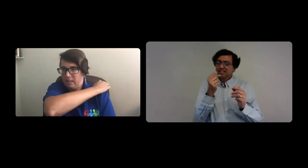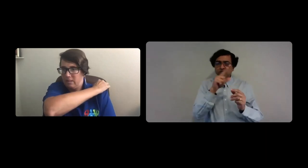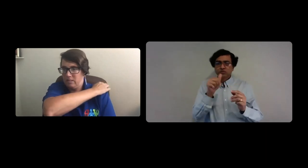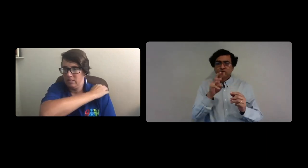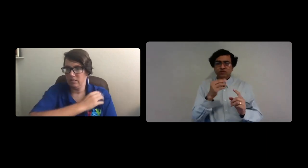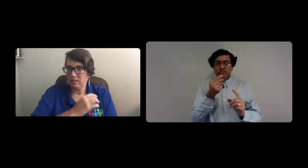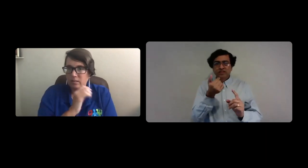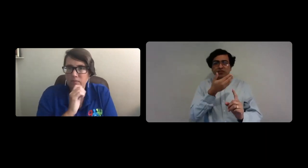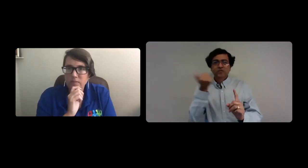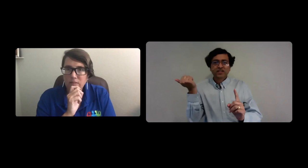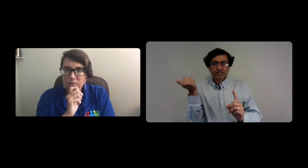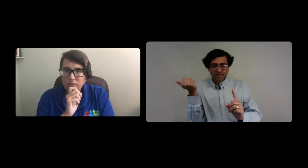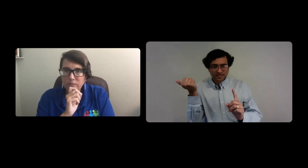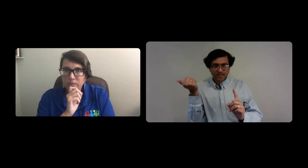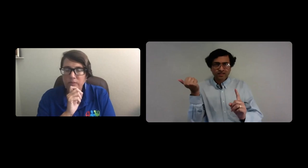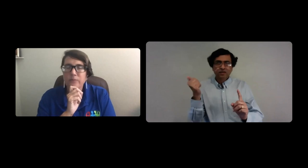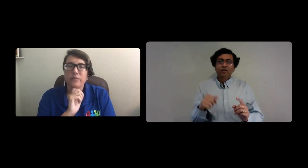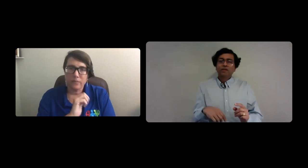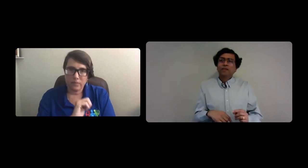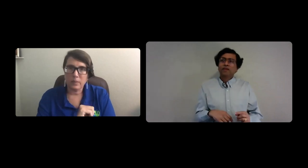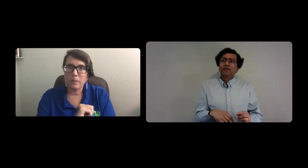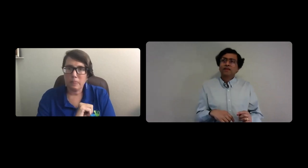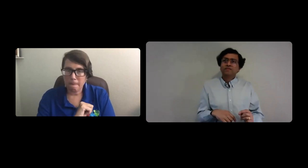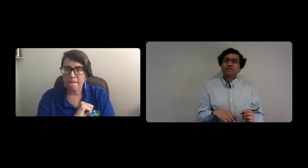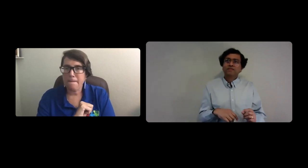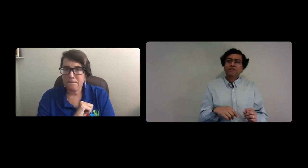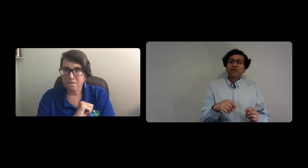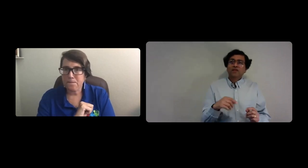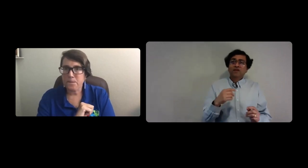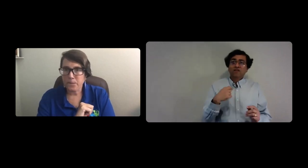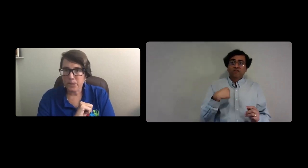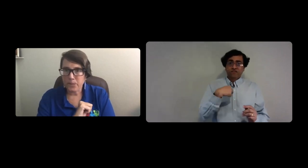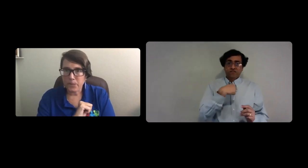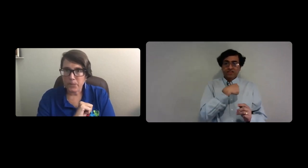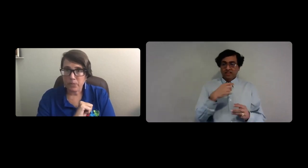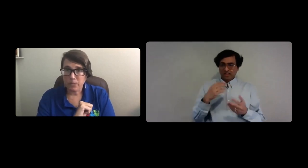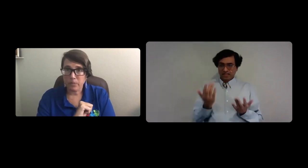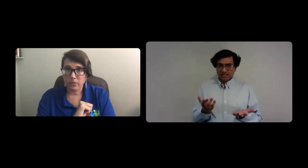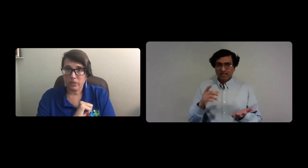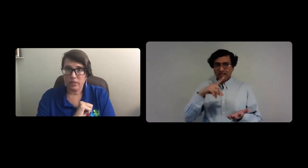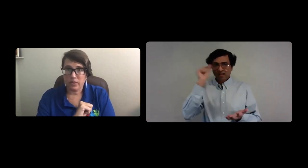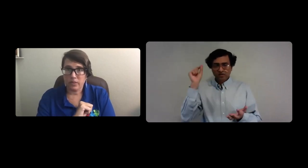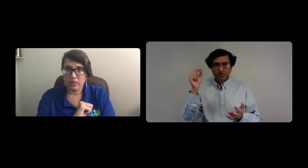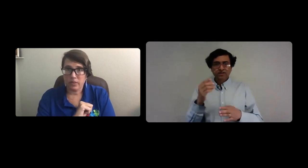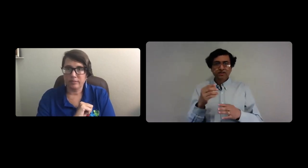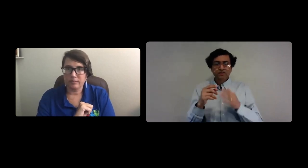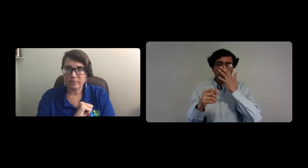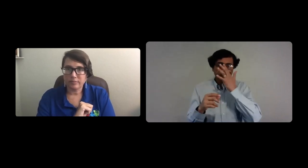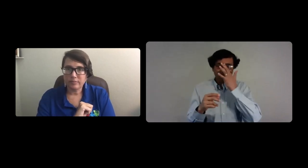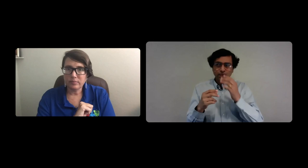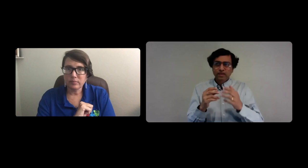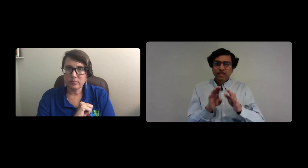and a couple of other features. But honestly, Zoom is still currently the best.